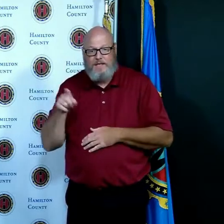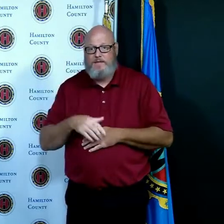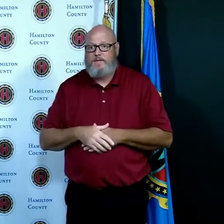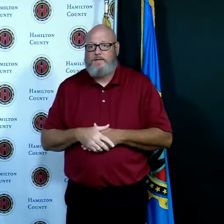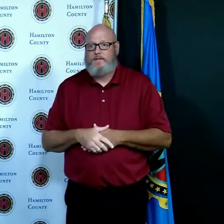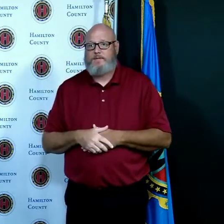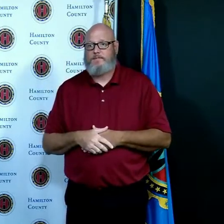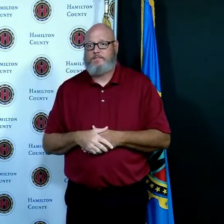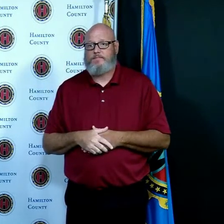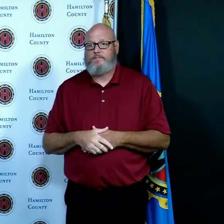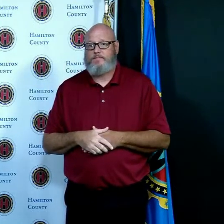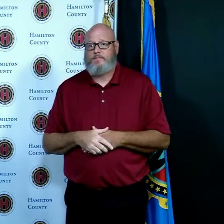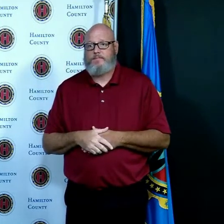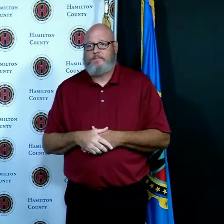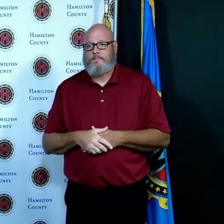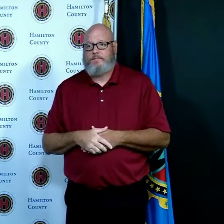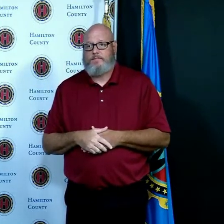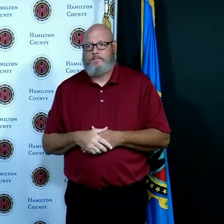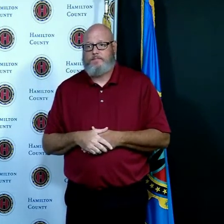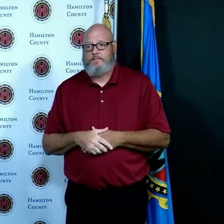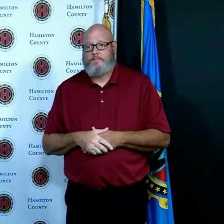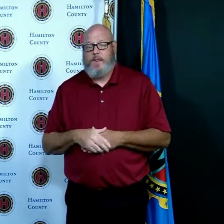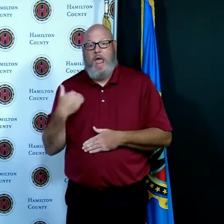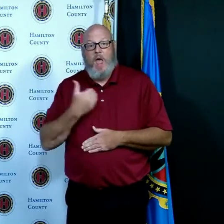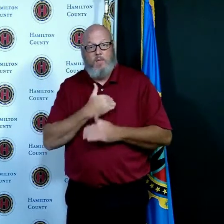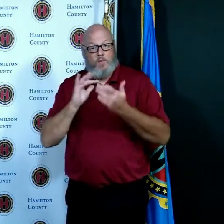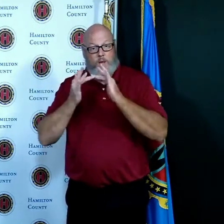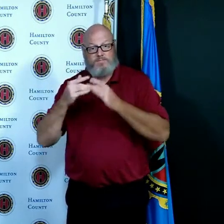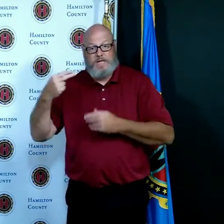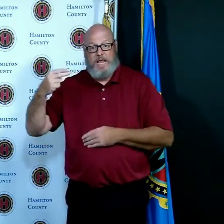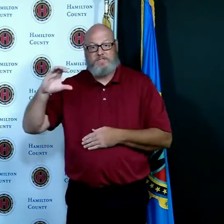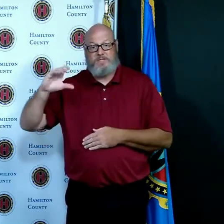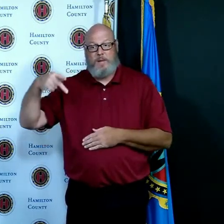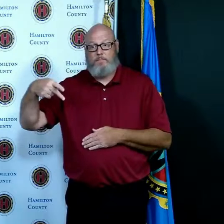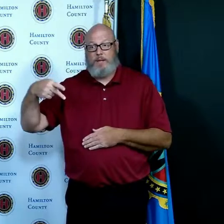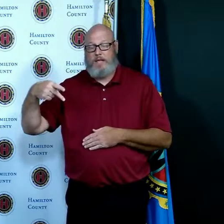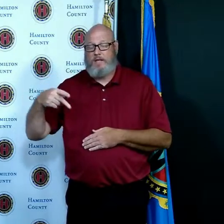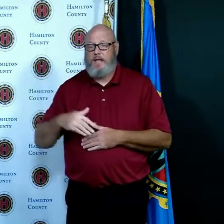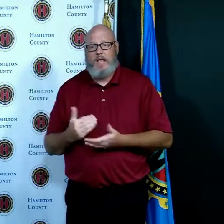hcph.org if you have a need to bring testing to